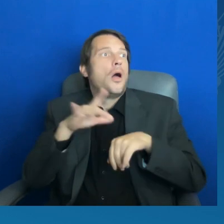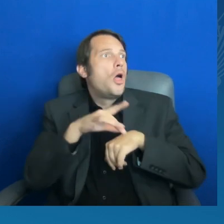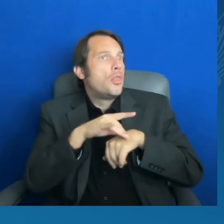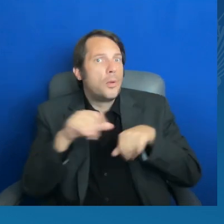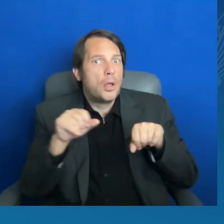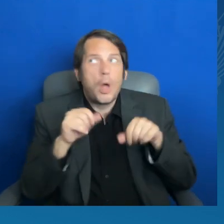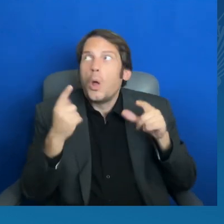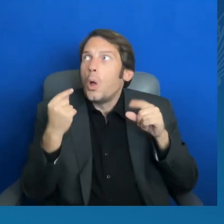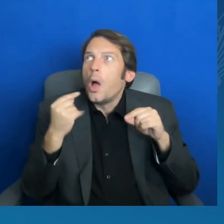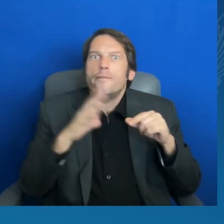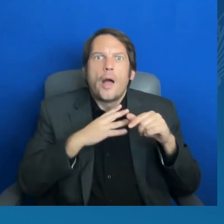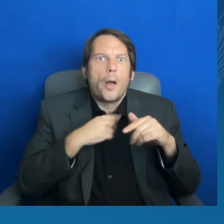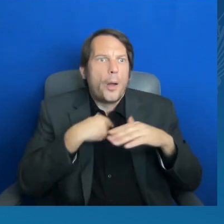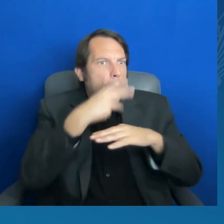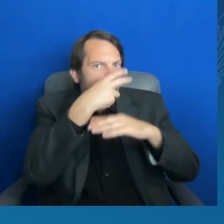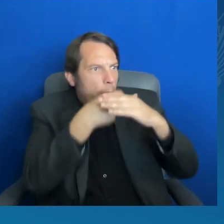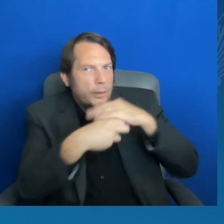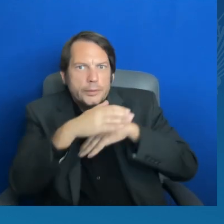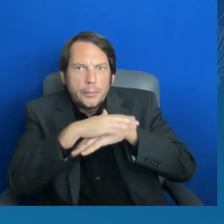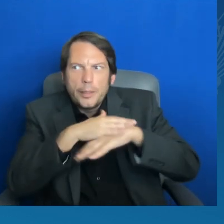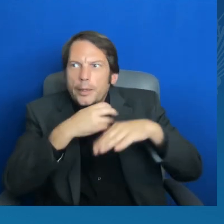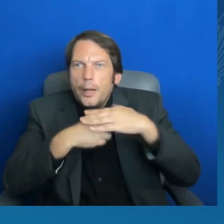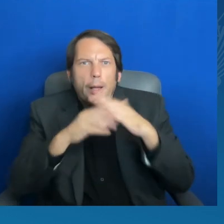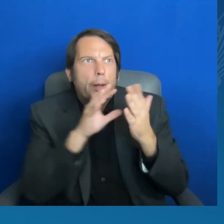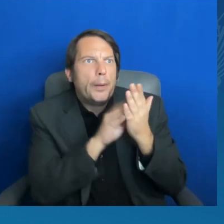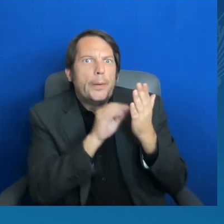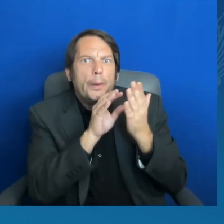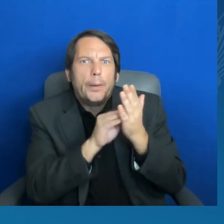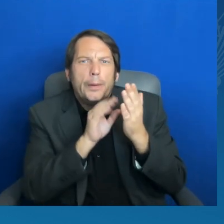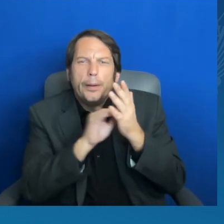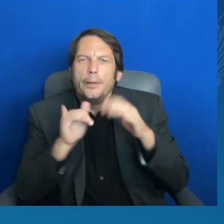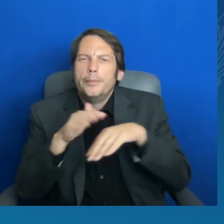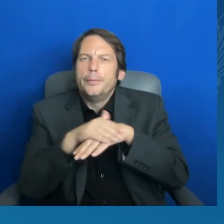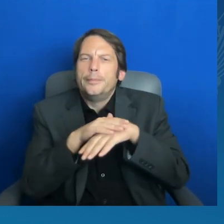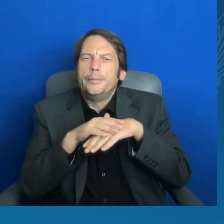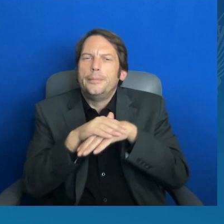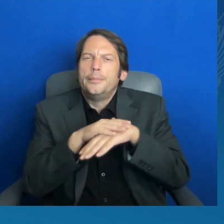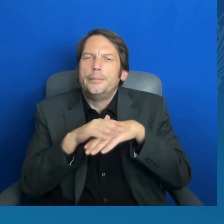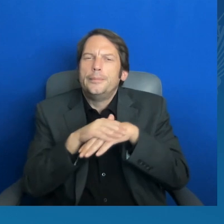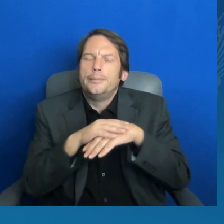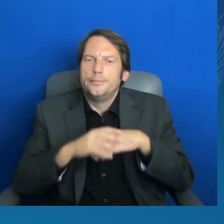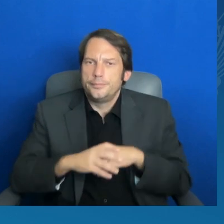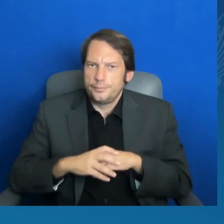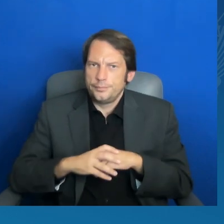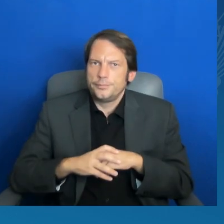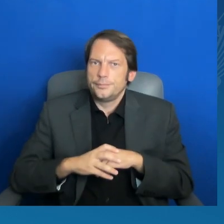Our babies have been going to school, and on the first day of school,